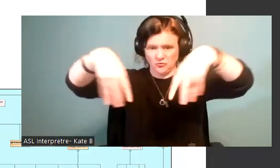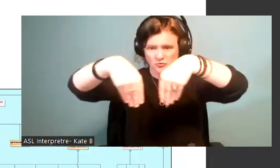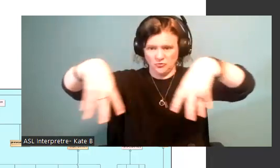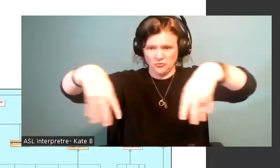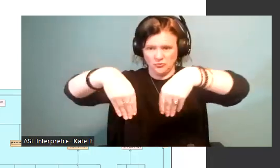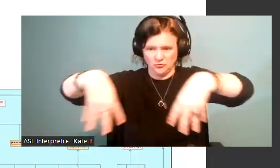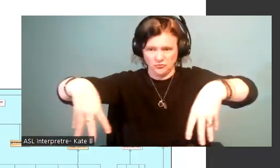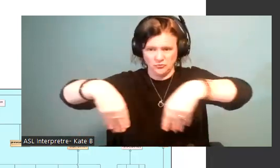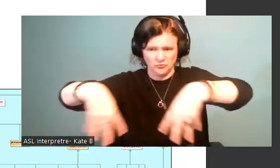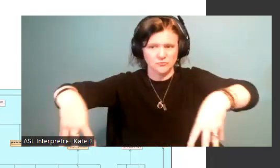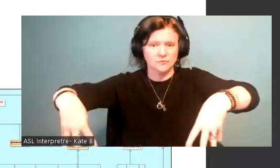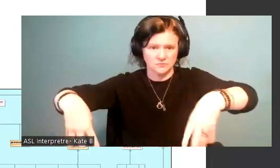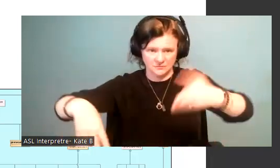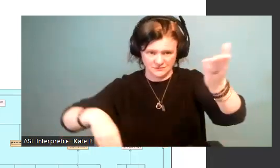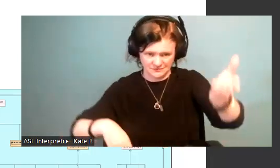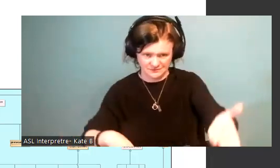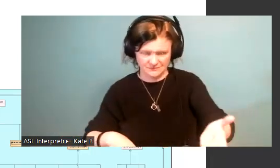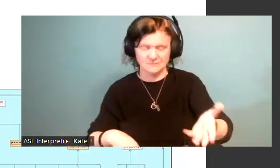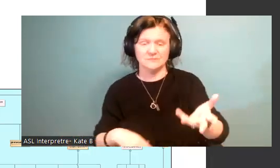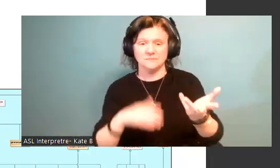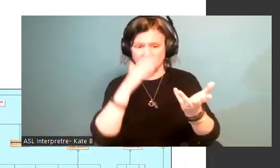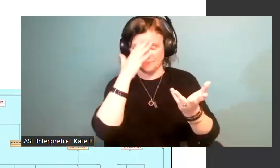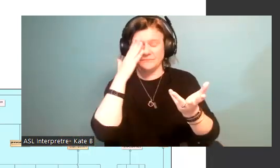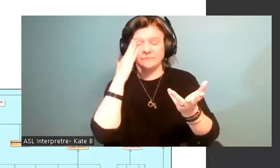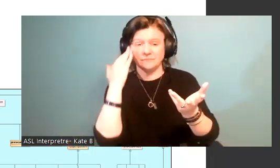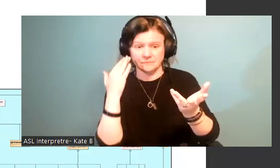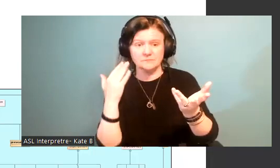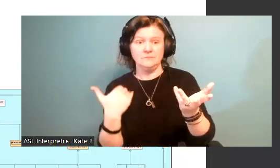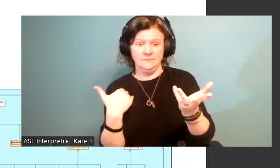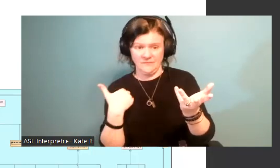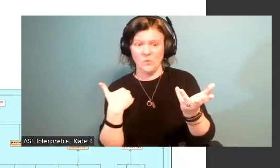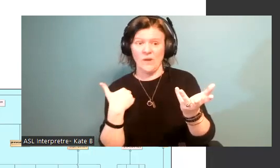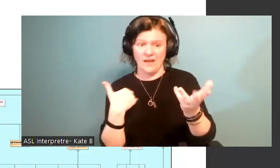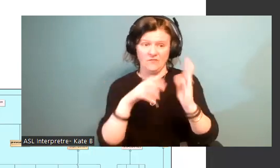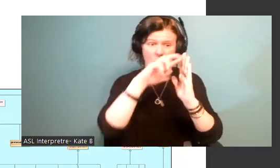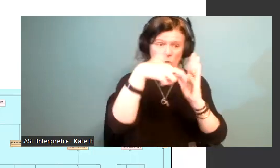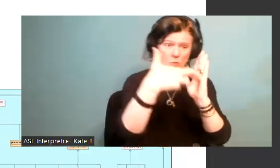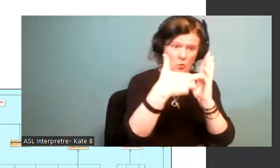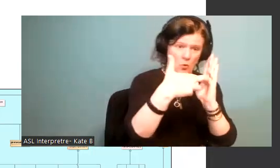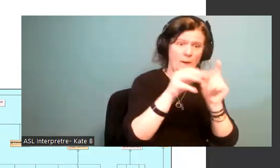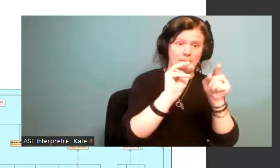hard core stuff. The image on screen is from the WAI-ARIA practices. It starts with the roles and